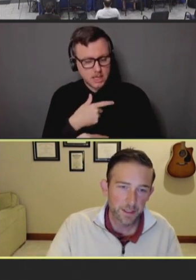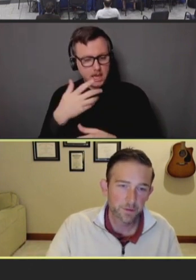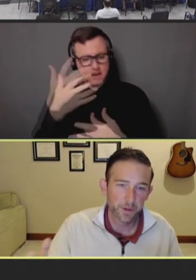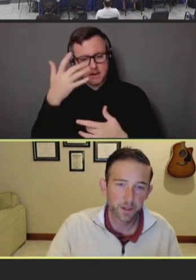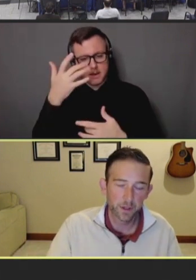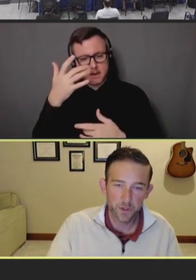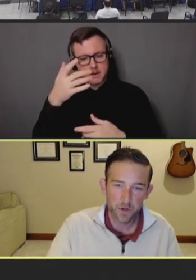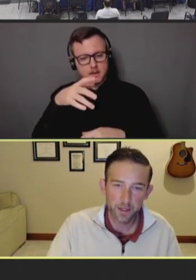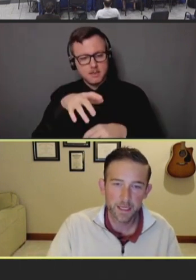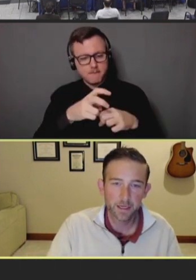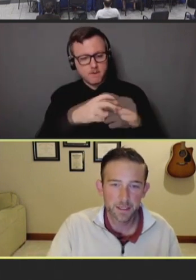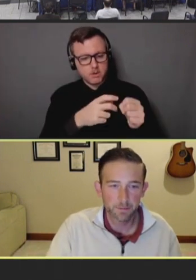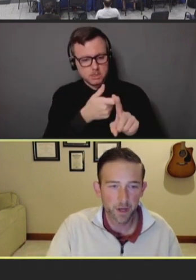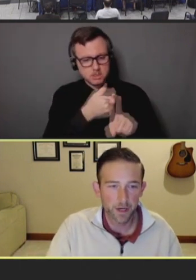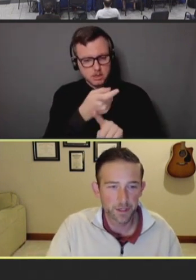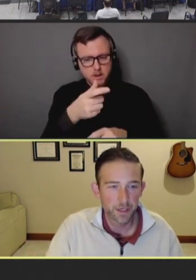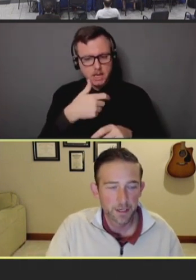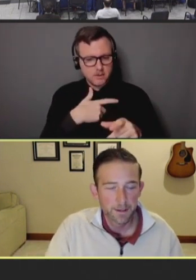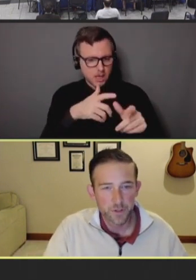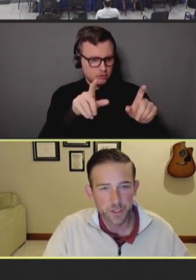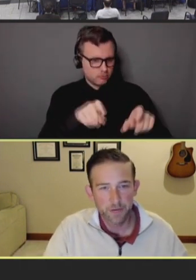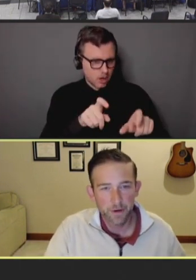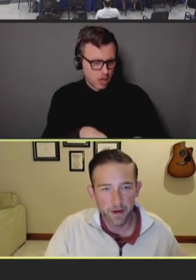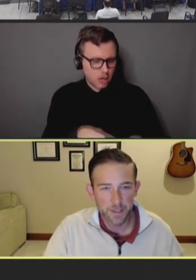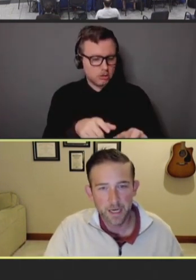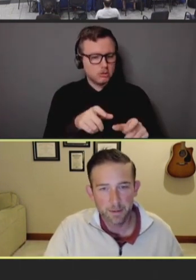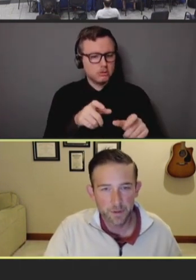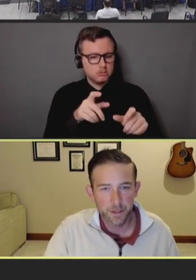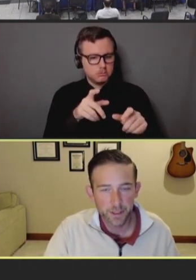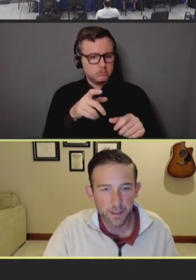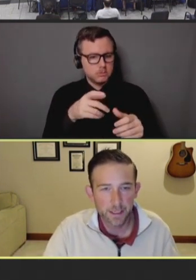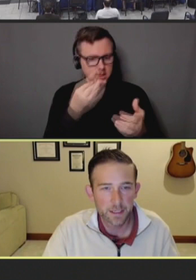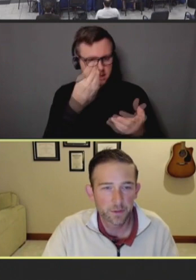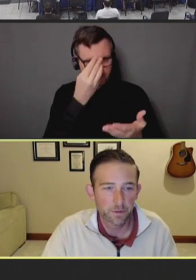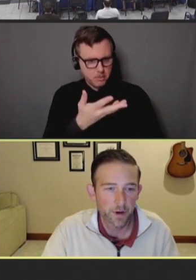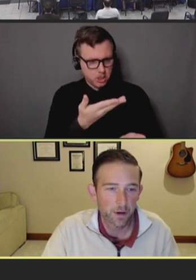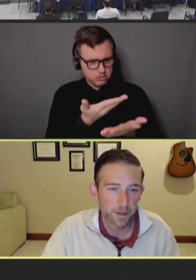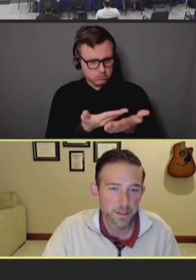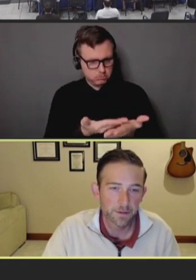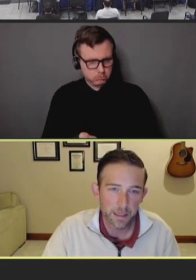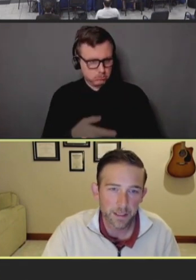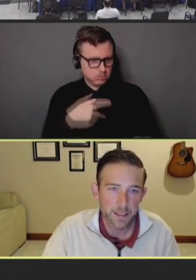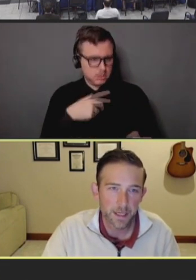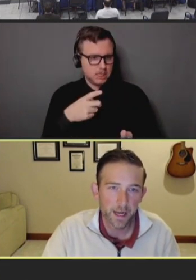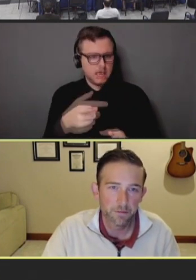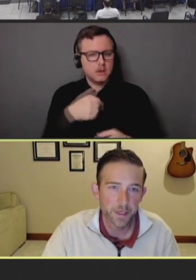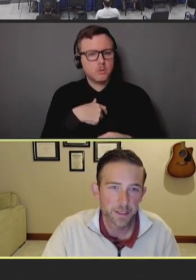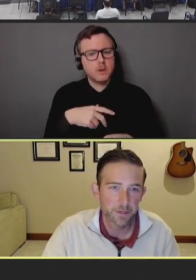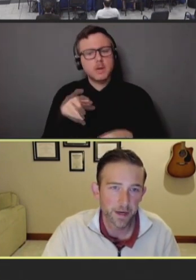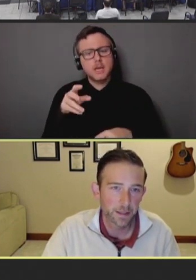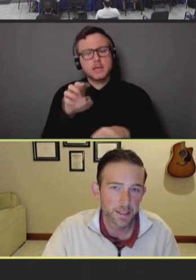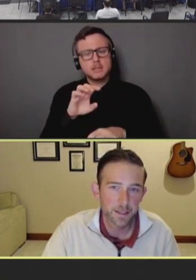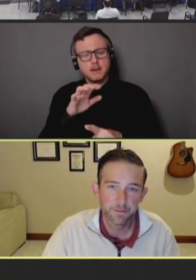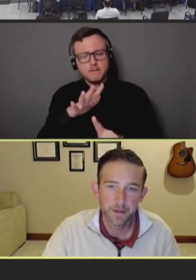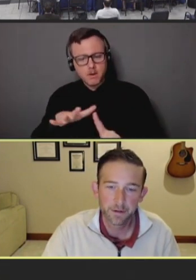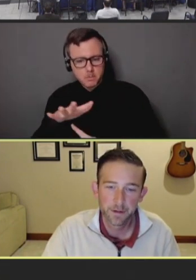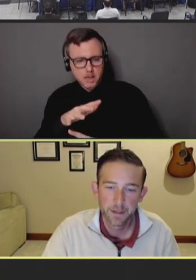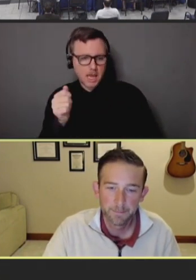from the clinical trial data to monitor shed virus samples that are collected through environmental surveillance and AFP surveillance in the field.